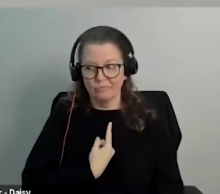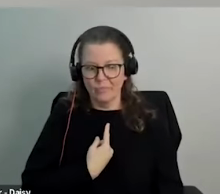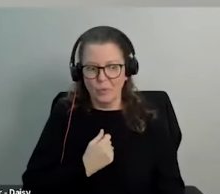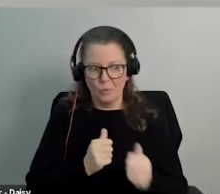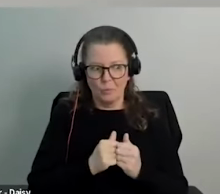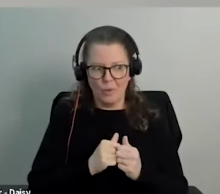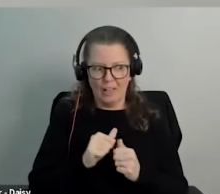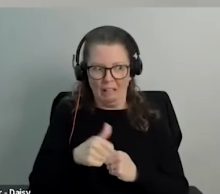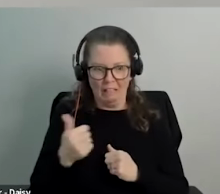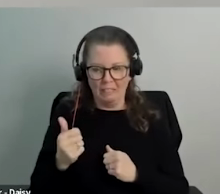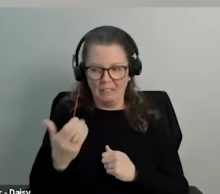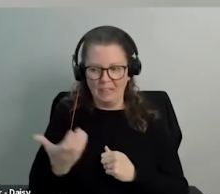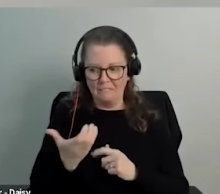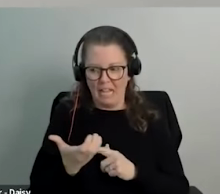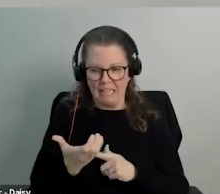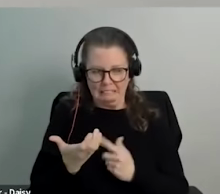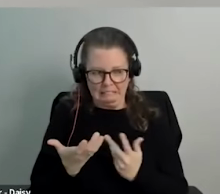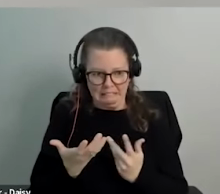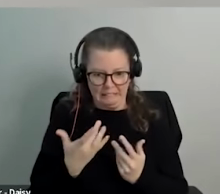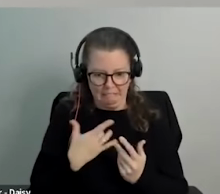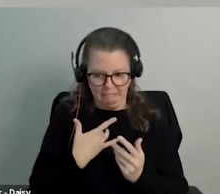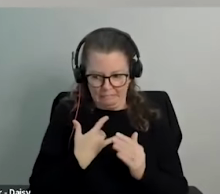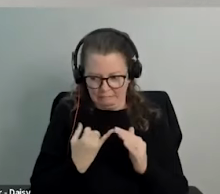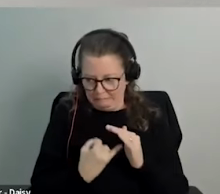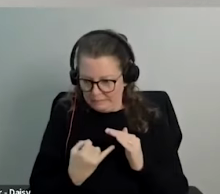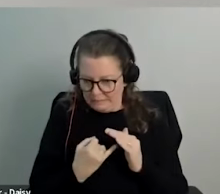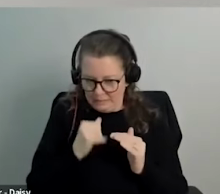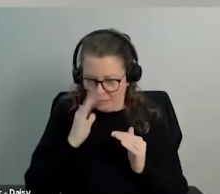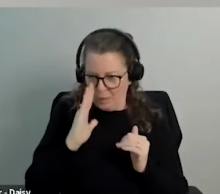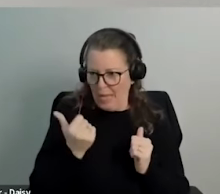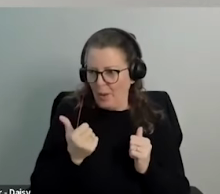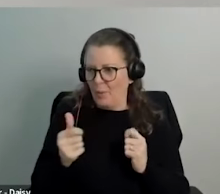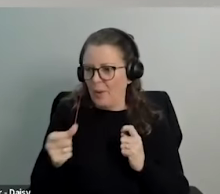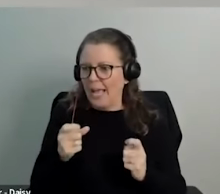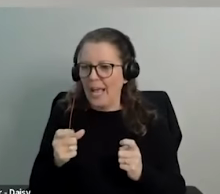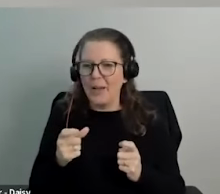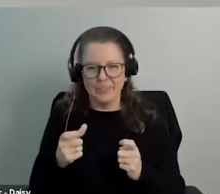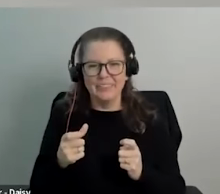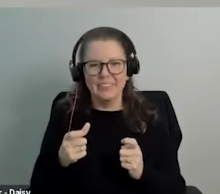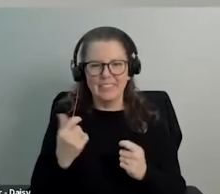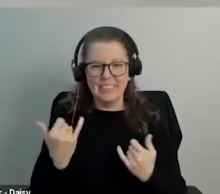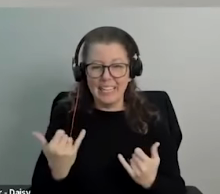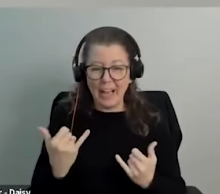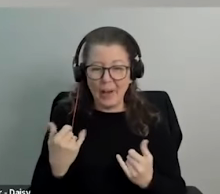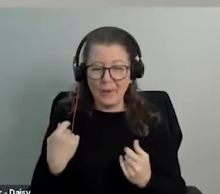and I didn't really know how to handle it, and just how far we've come of now,